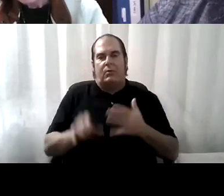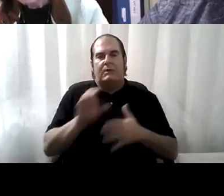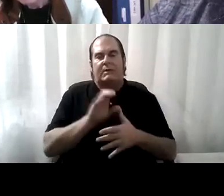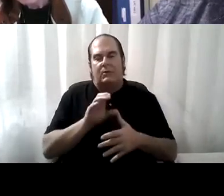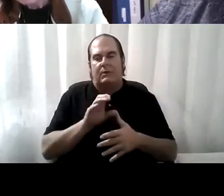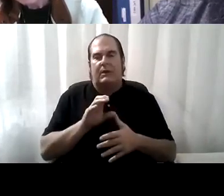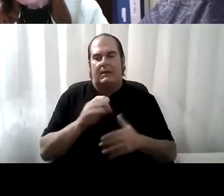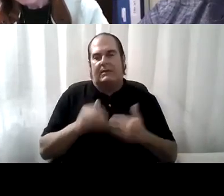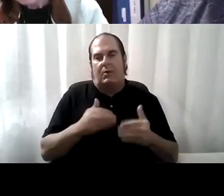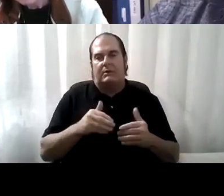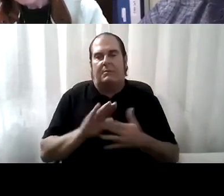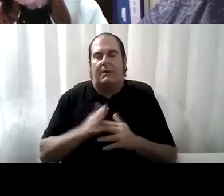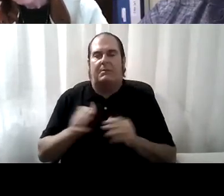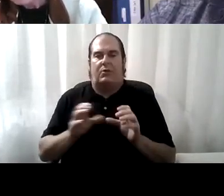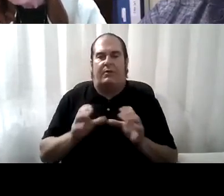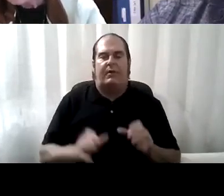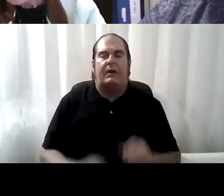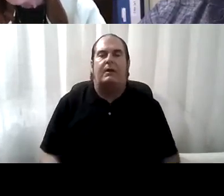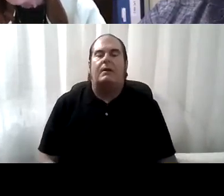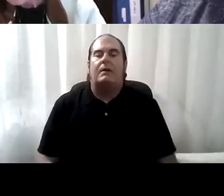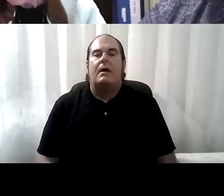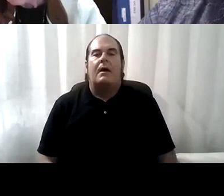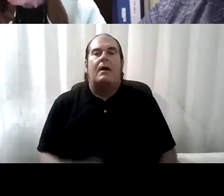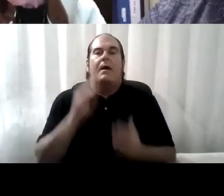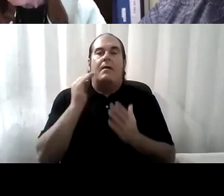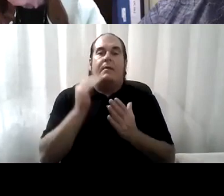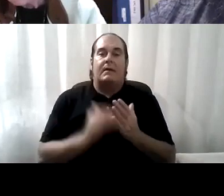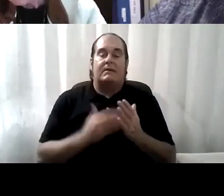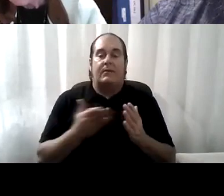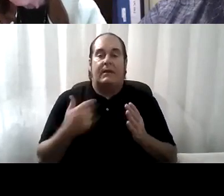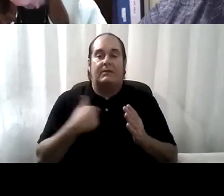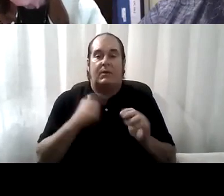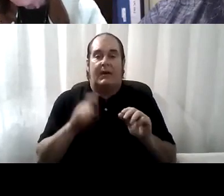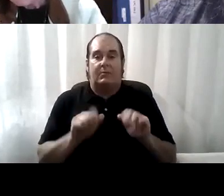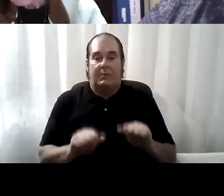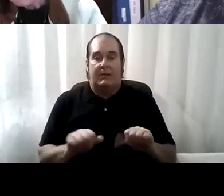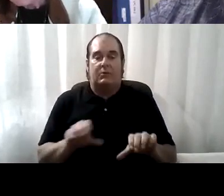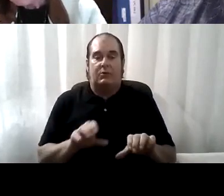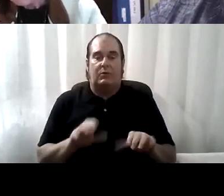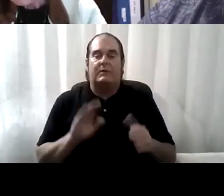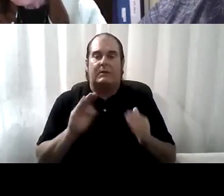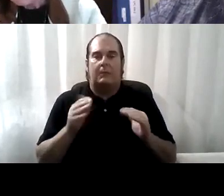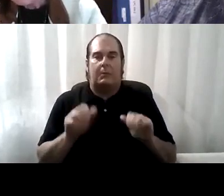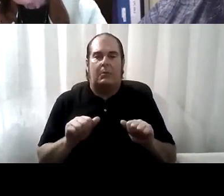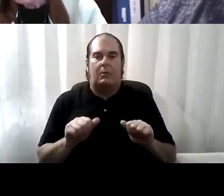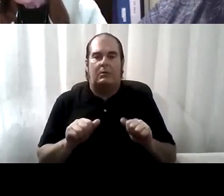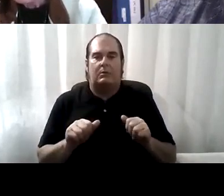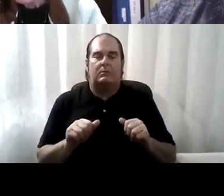And so some of the things -- so the list of things that we need to be able to do is comparable regardless of where we're located.